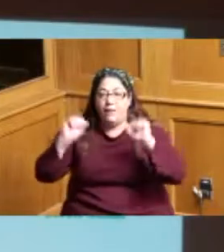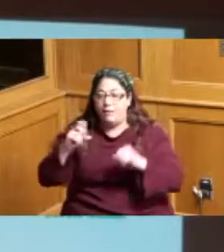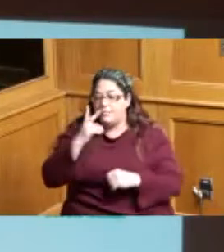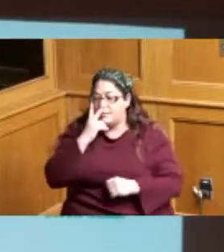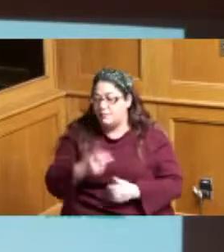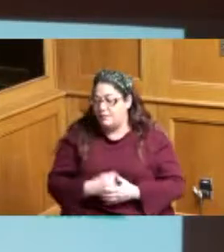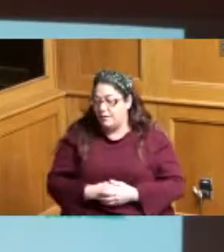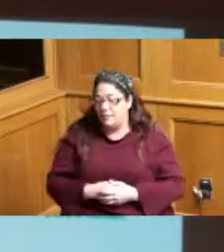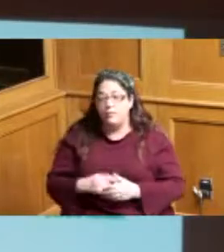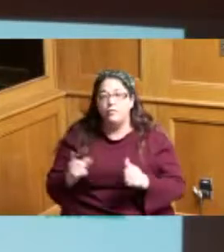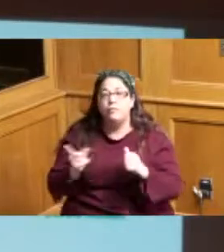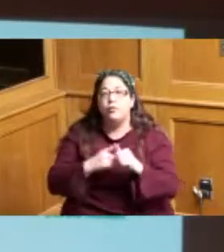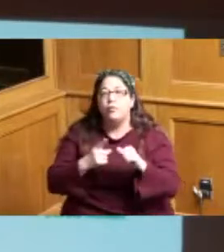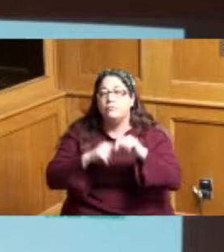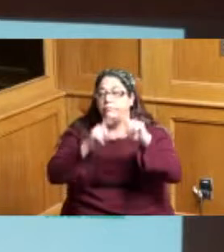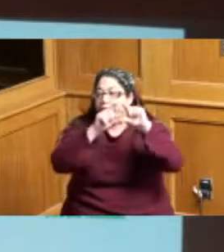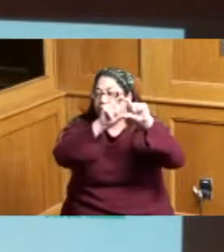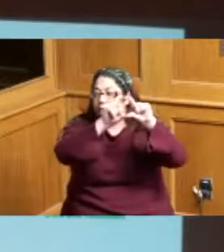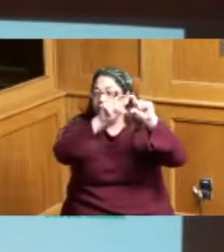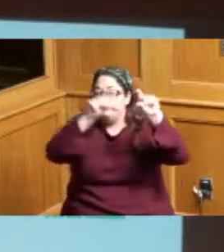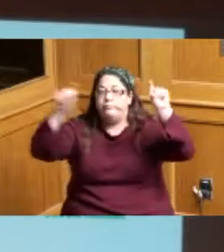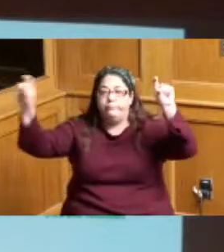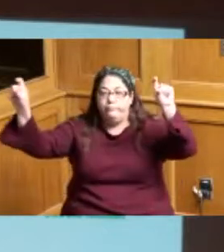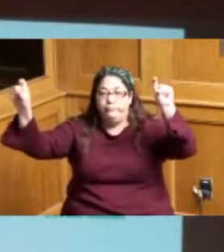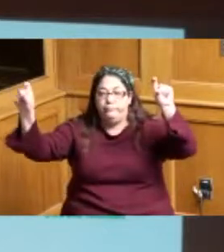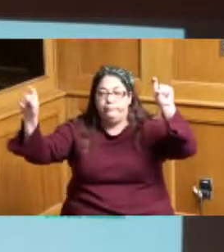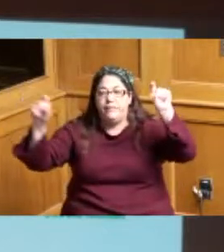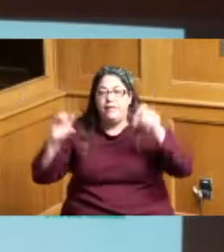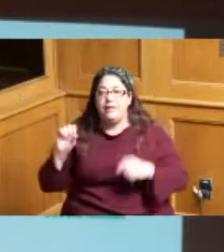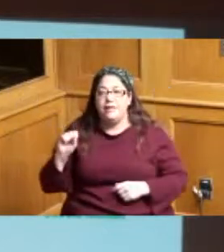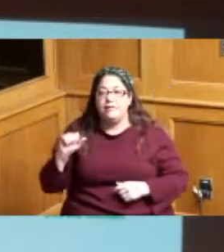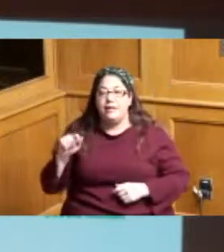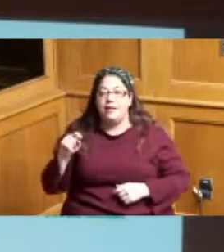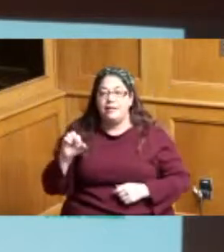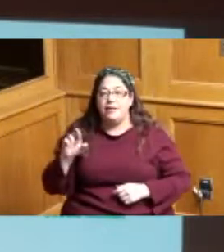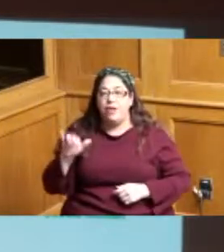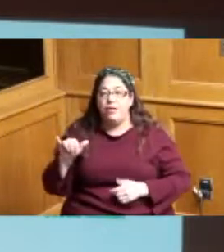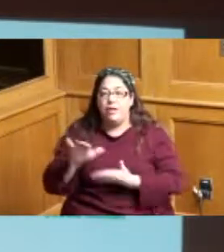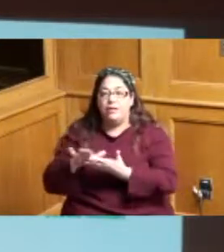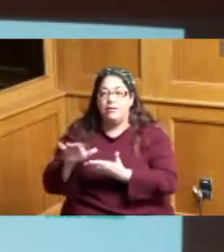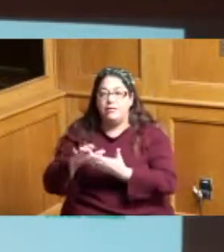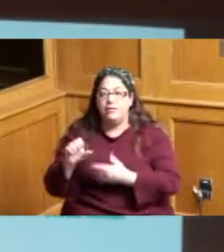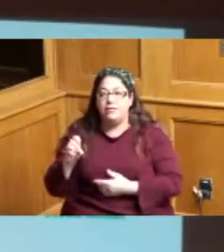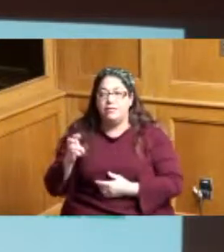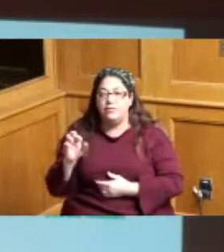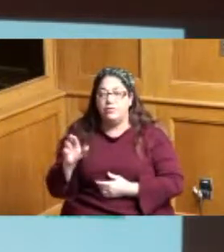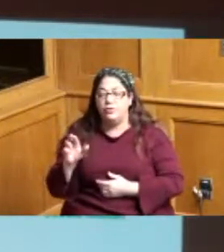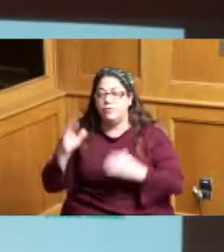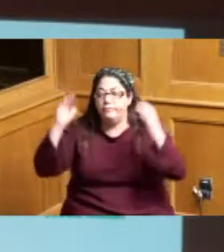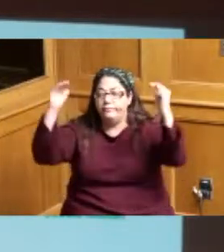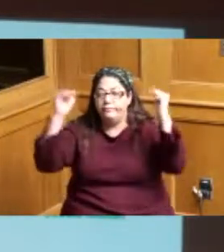bar across the top is sanitary sewer in the site in the right below it is wet weather with the